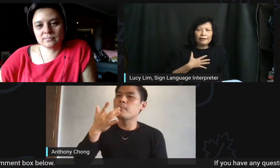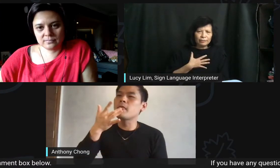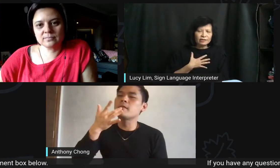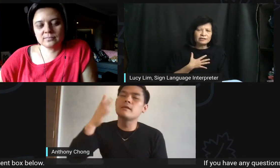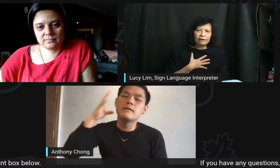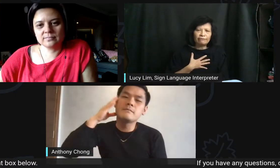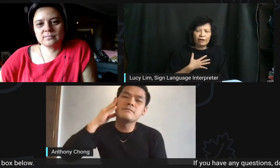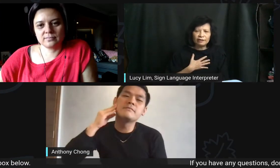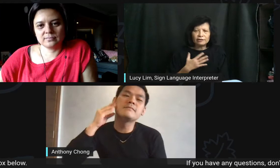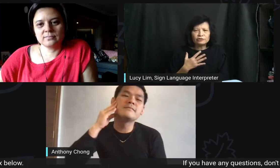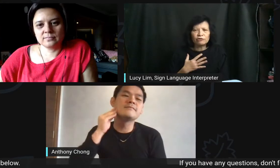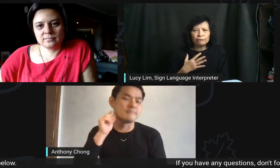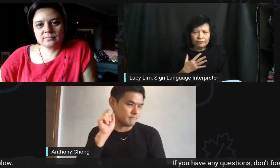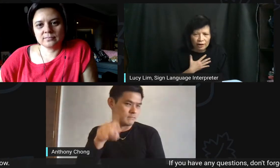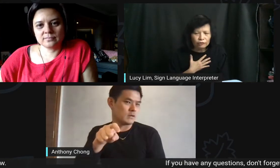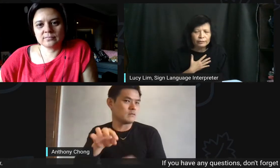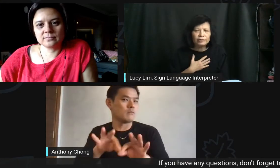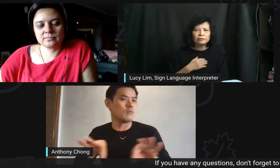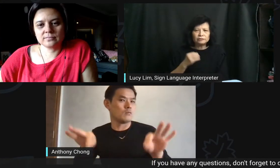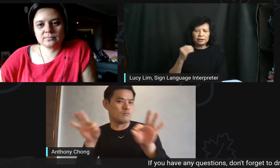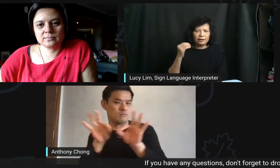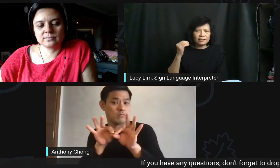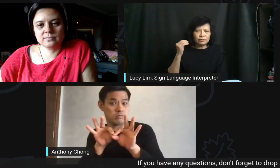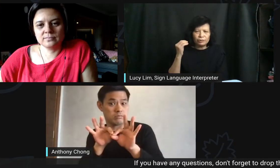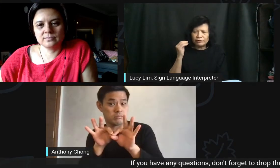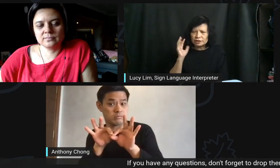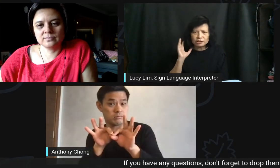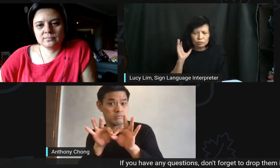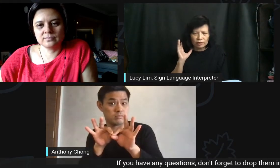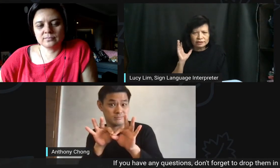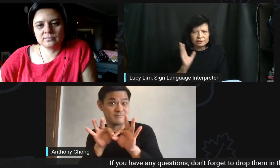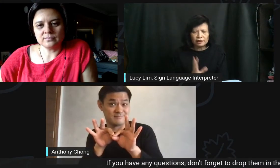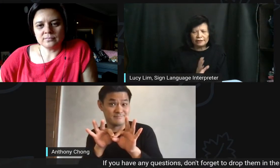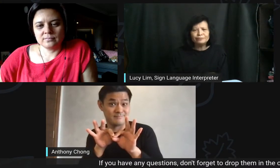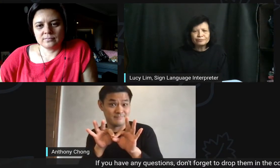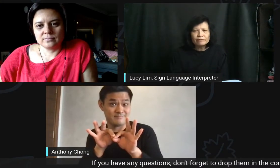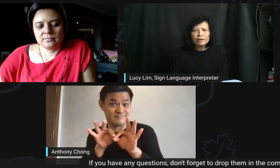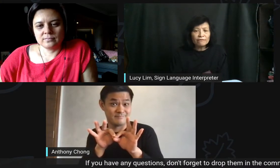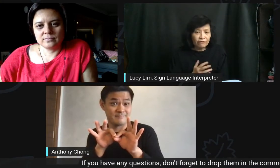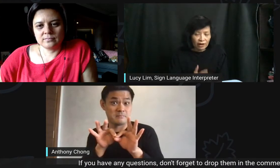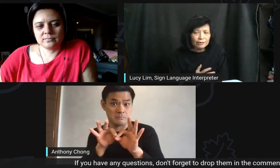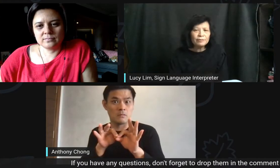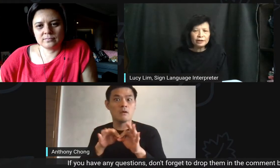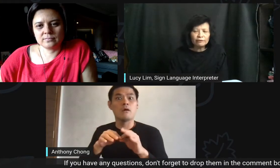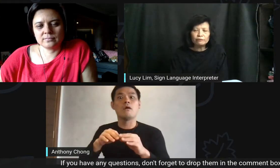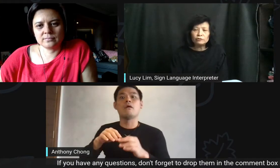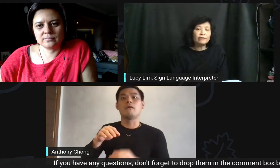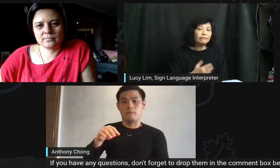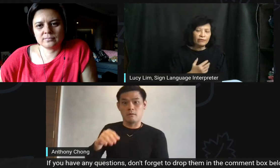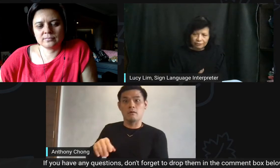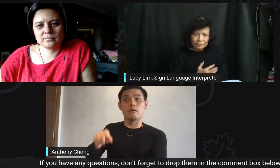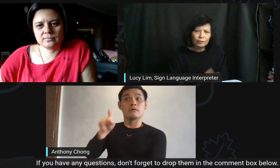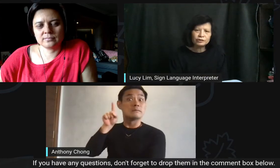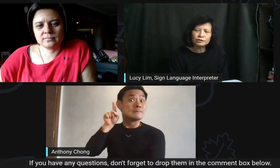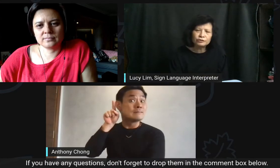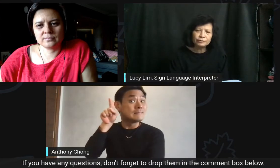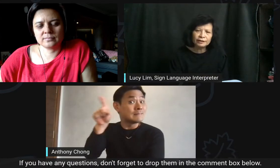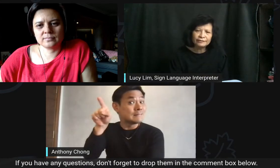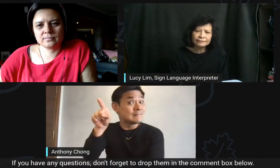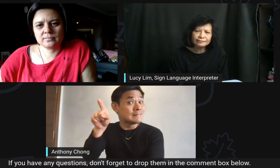myself find it so valuable. The experience was very meaningful and very important to me.